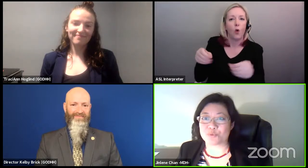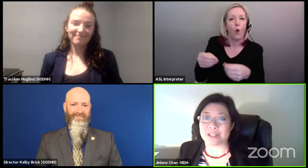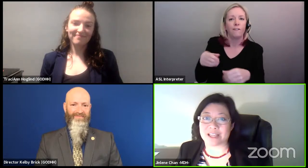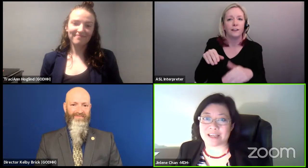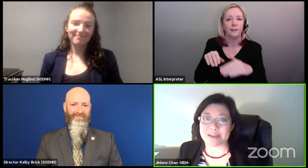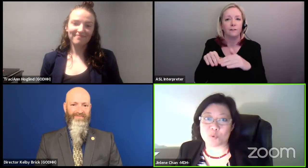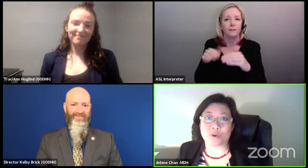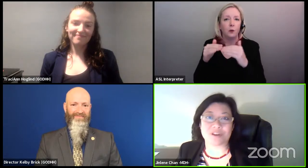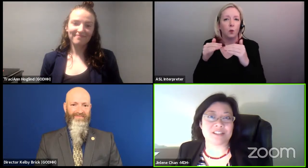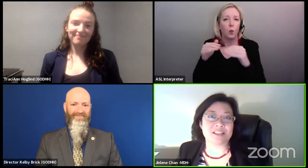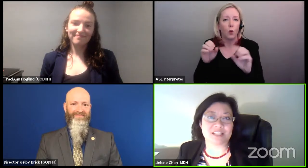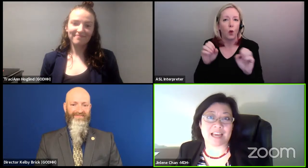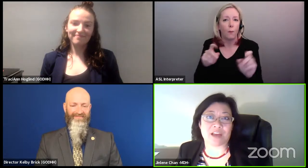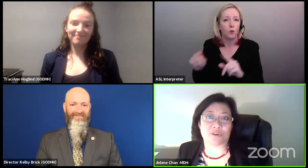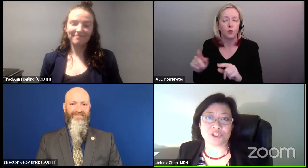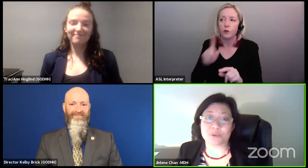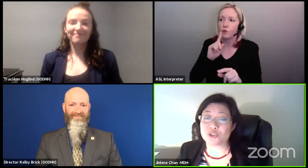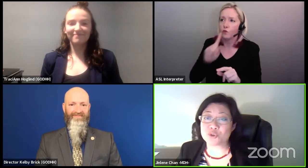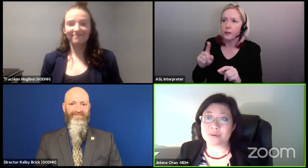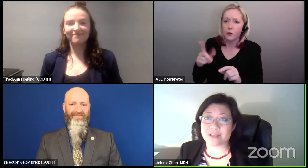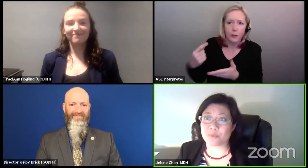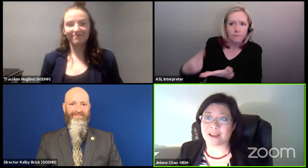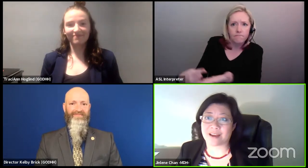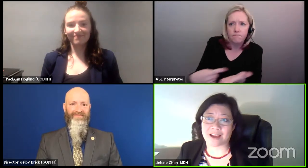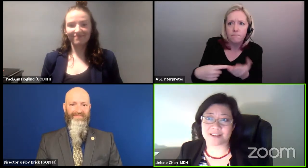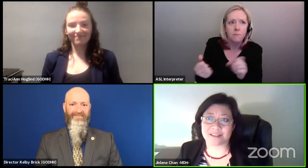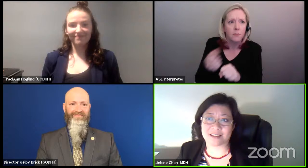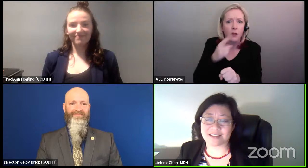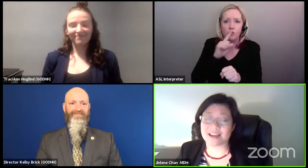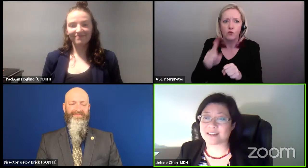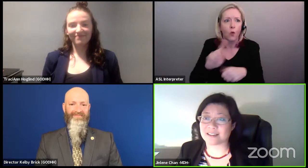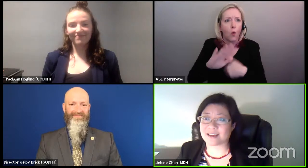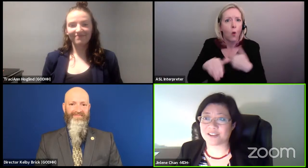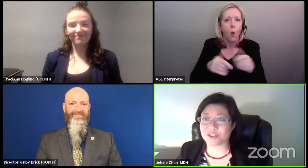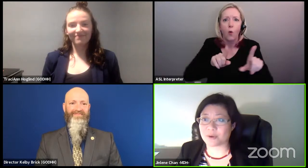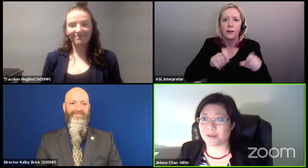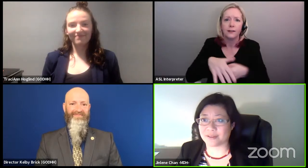was really important together to ensure we had access at testing sites throughout the